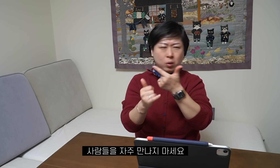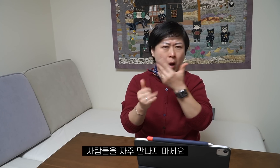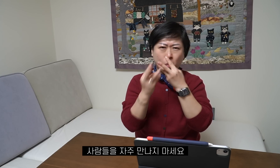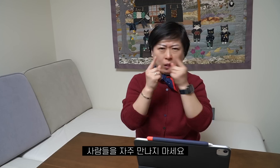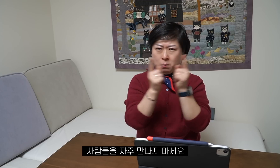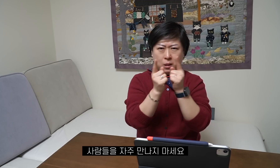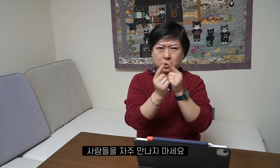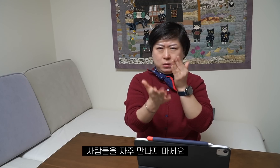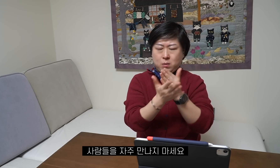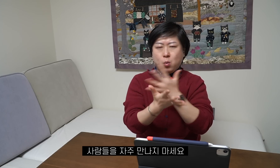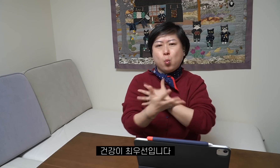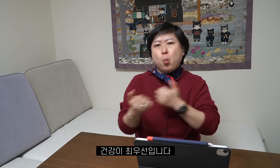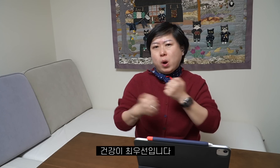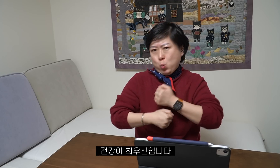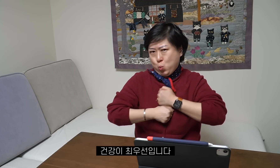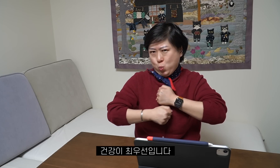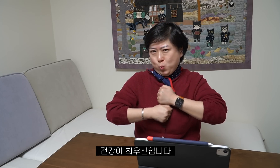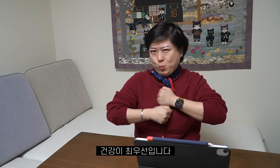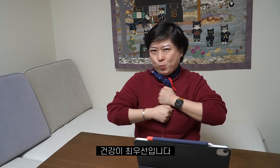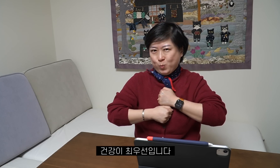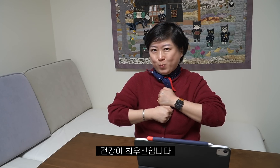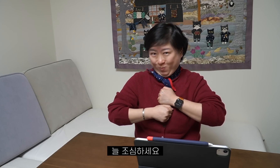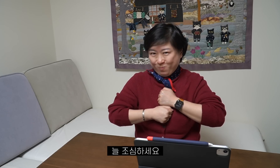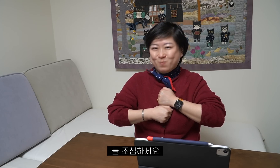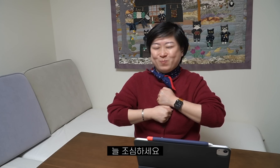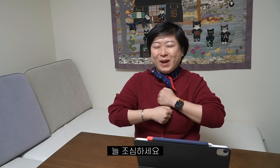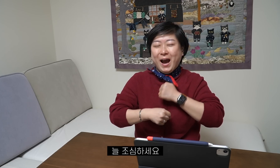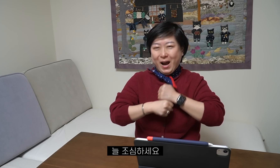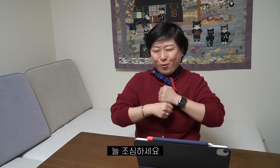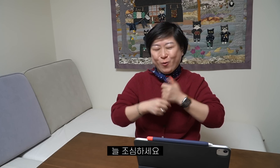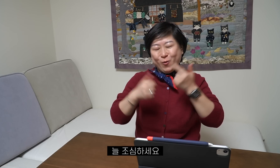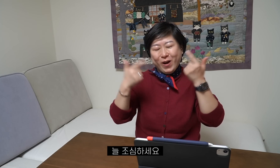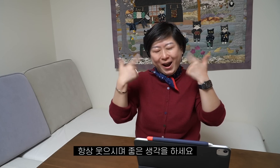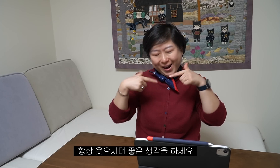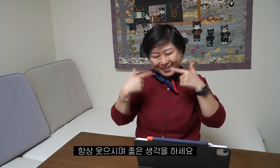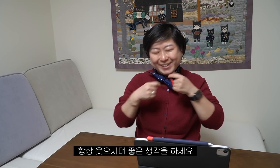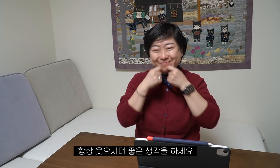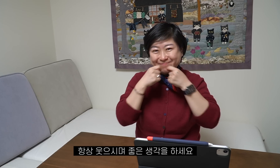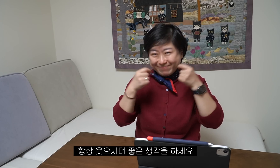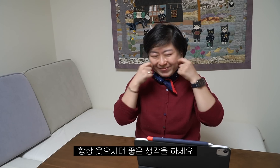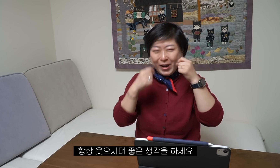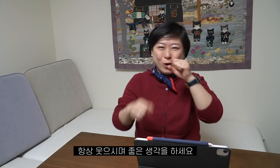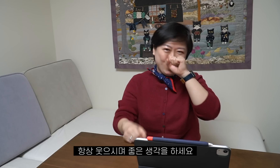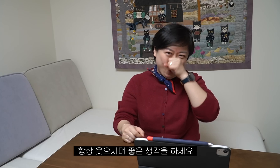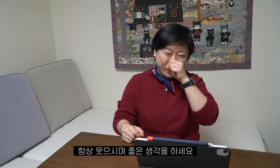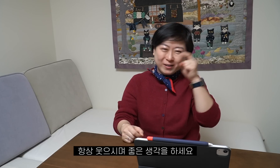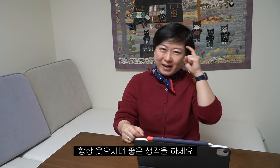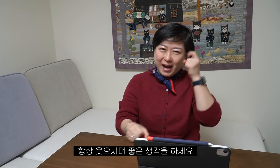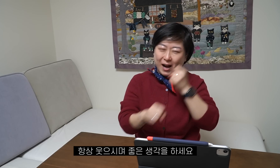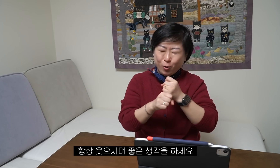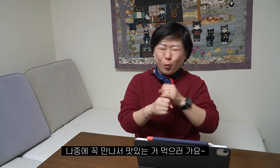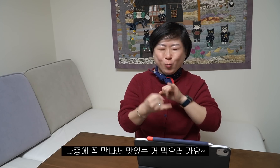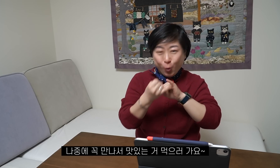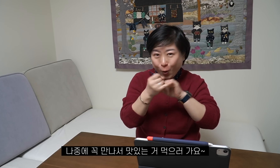don't meet people often. Your health comes first. Always be careful. Always smiling and thinking good thoughts,